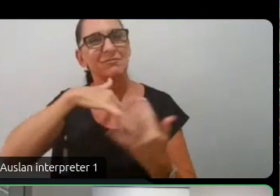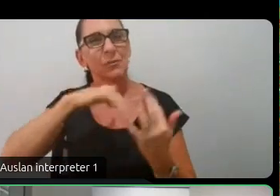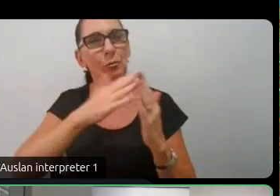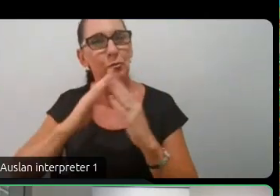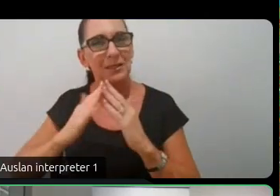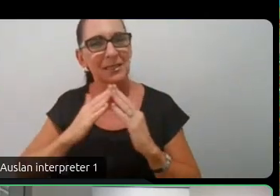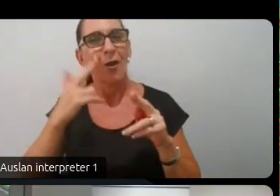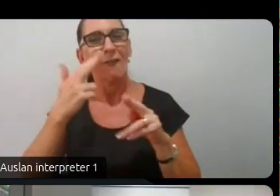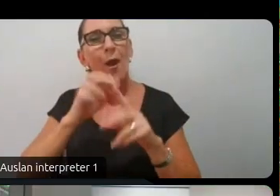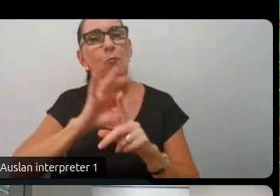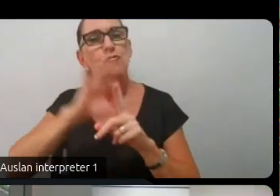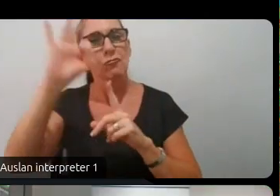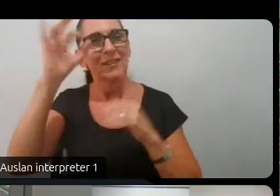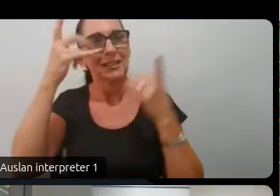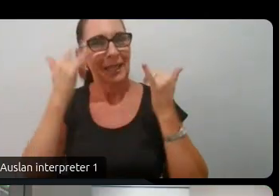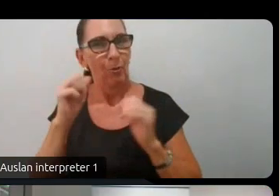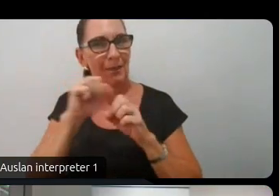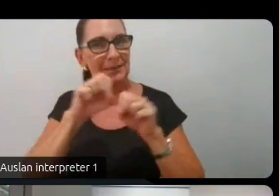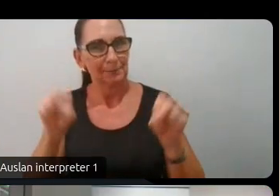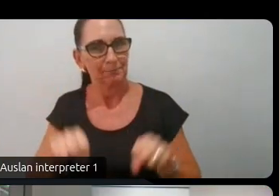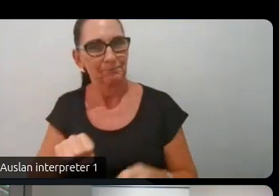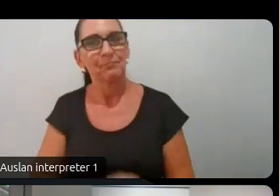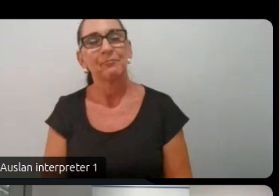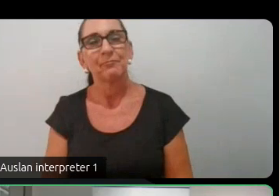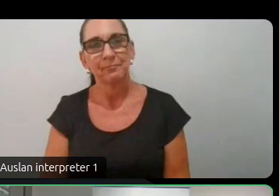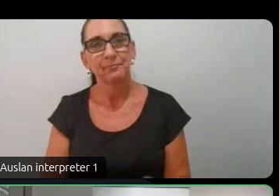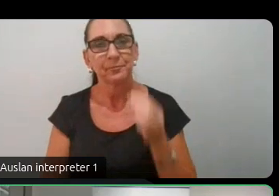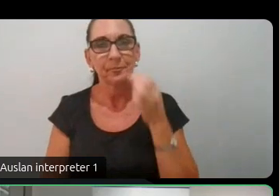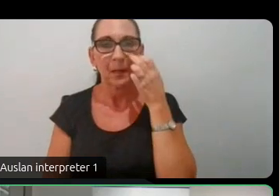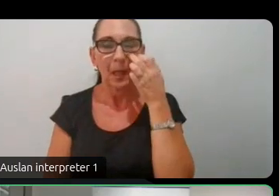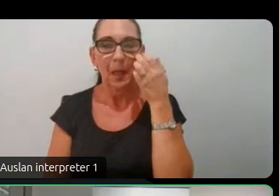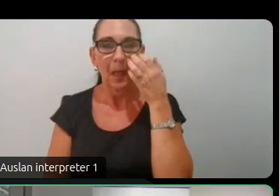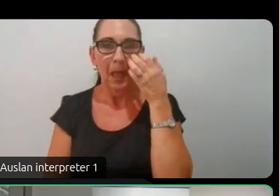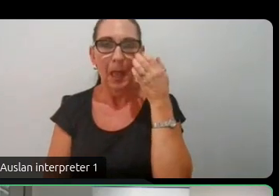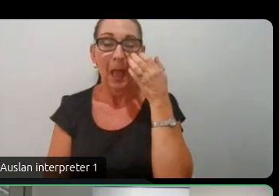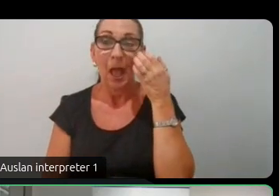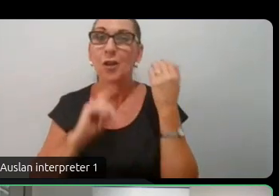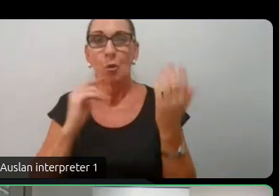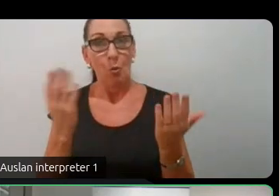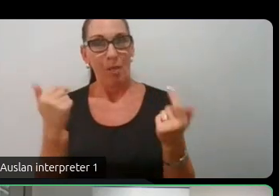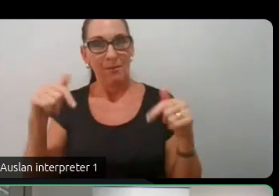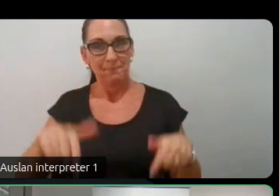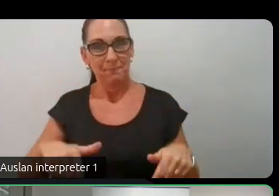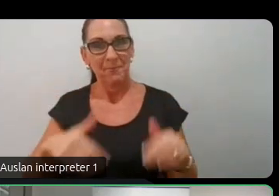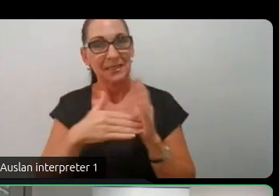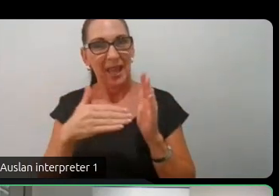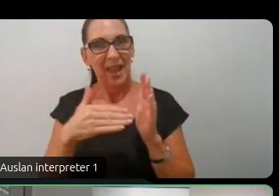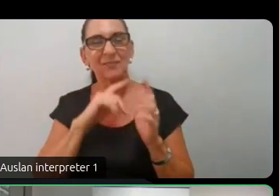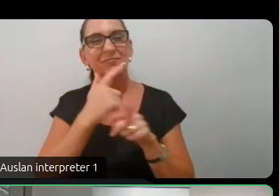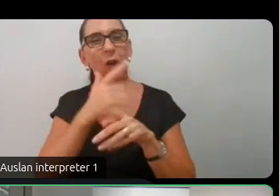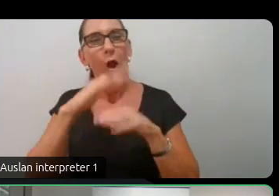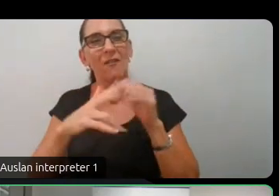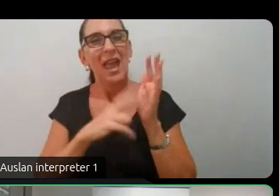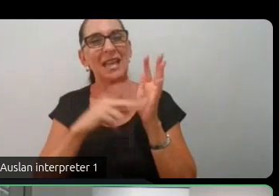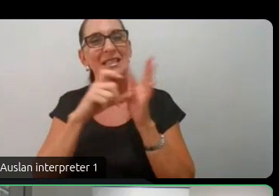system. So, welcome to today's webinar. Today's topic is NDIS appeals explained: